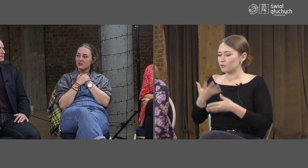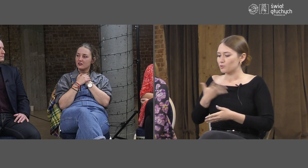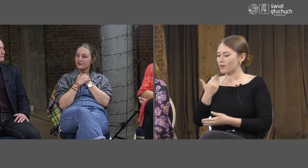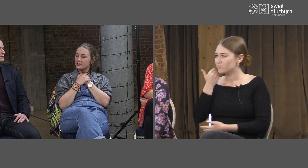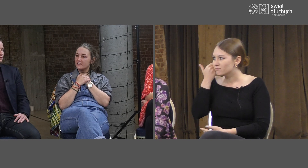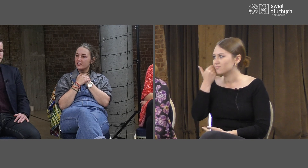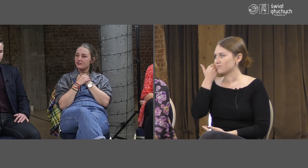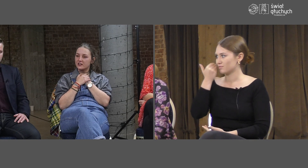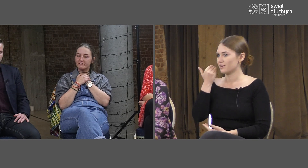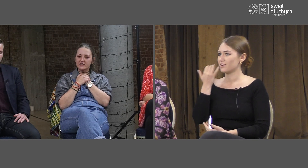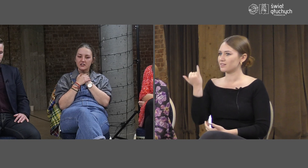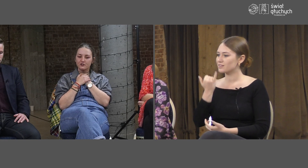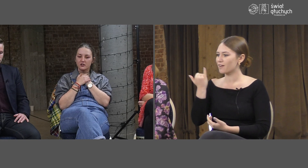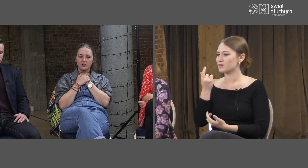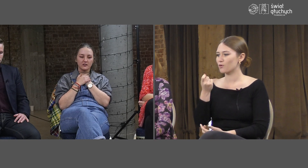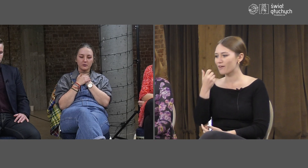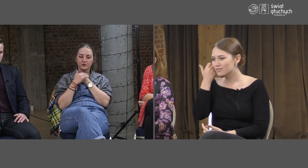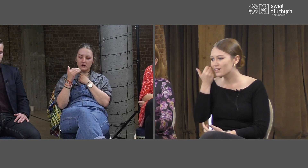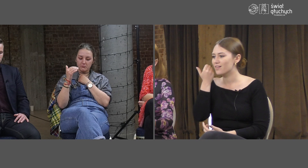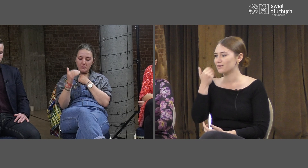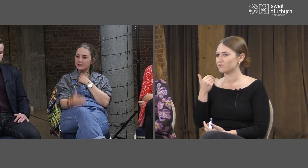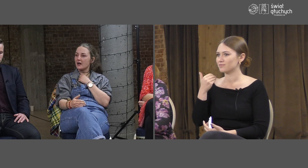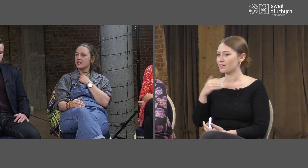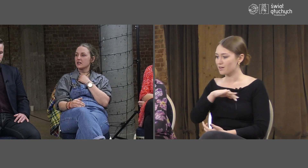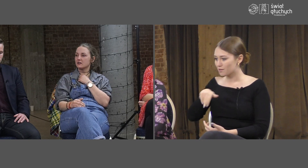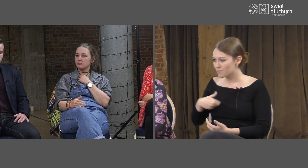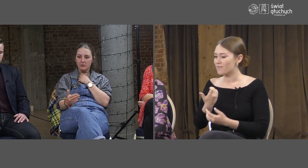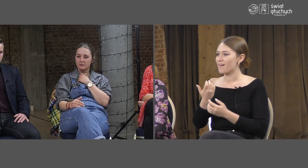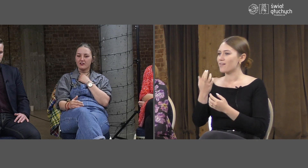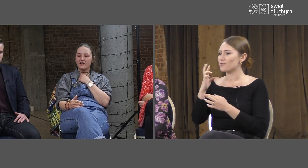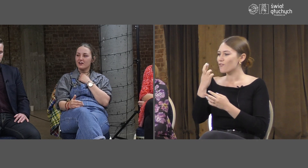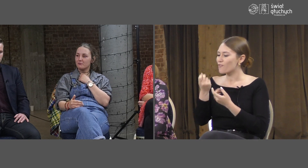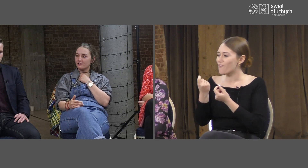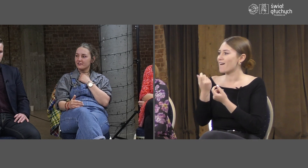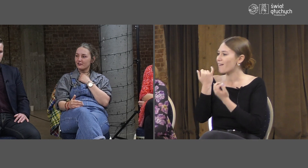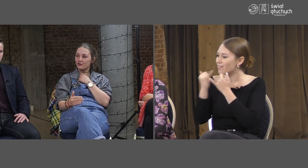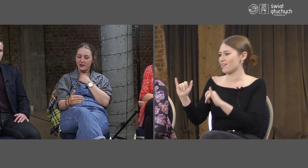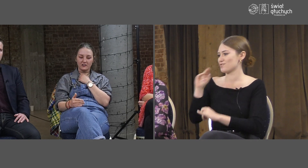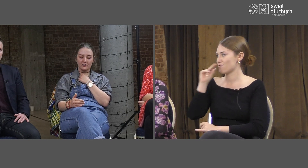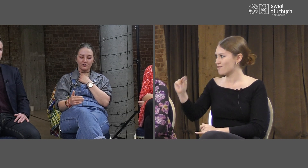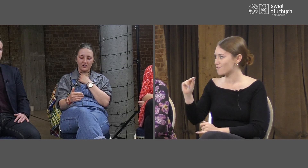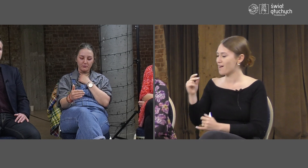There’s always some kind of shame, for example, because of our accent — because our accent is a bit different.